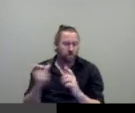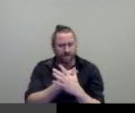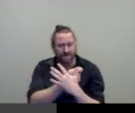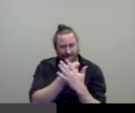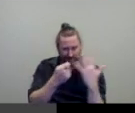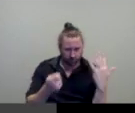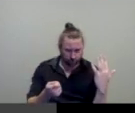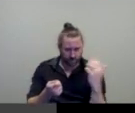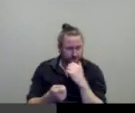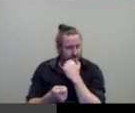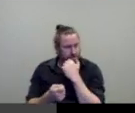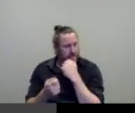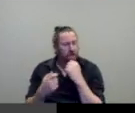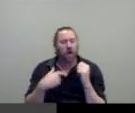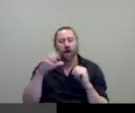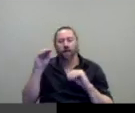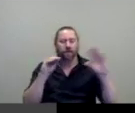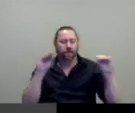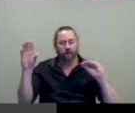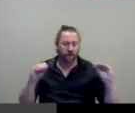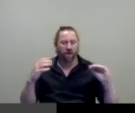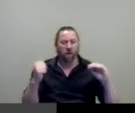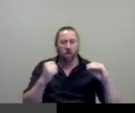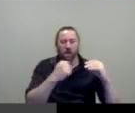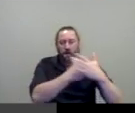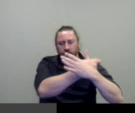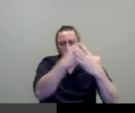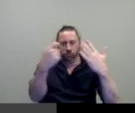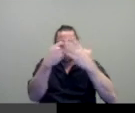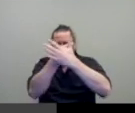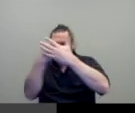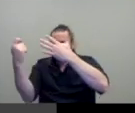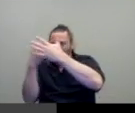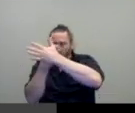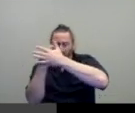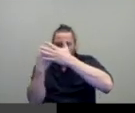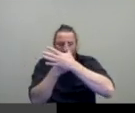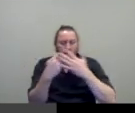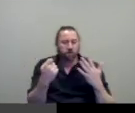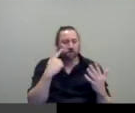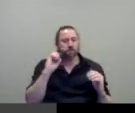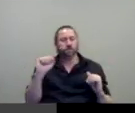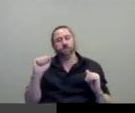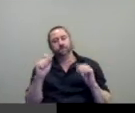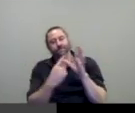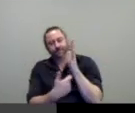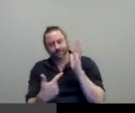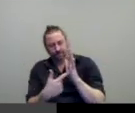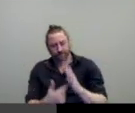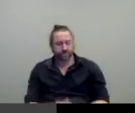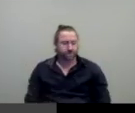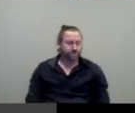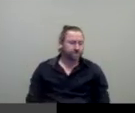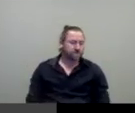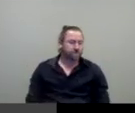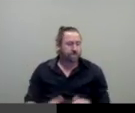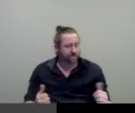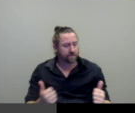larger explorations that provide a sense of her practice it's rich with themes of nostalgia